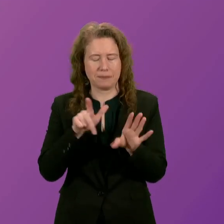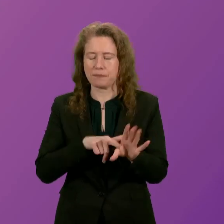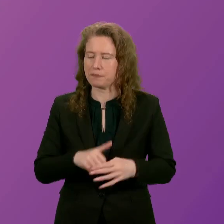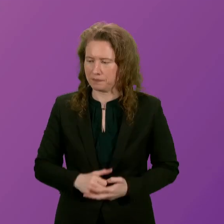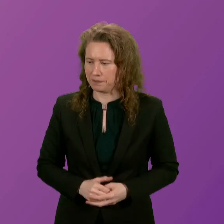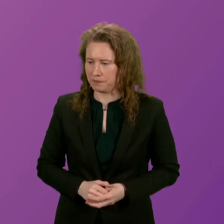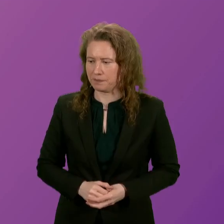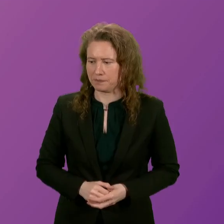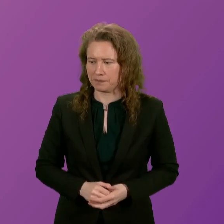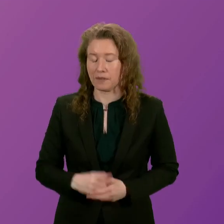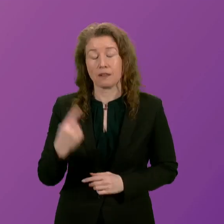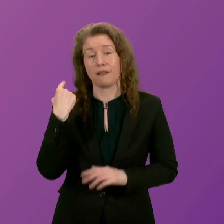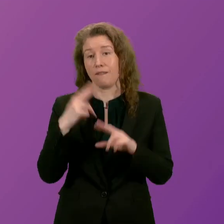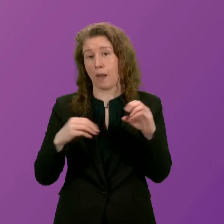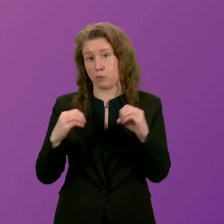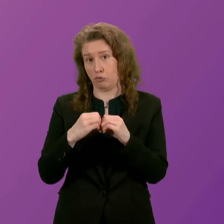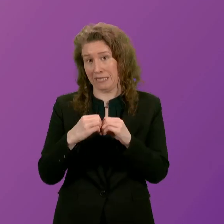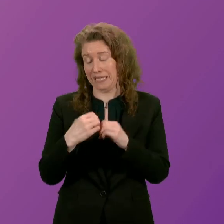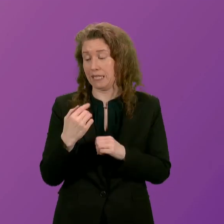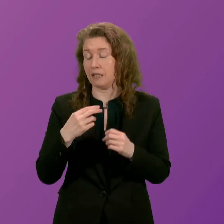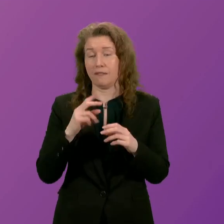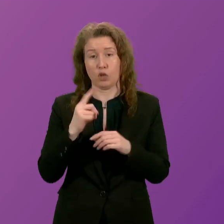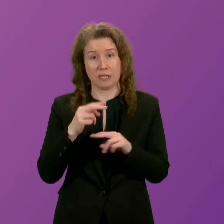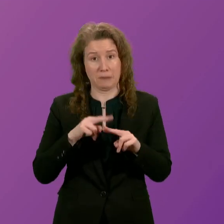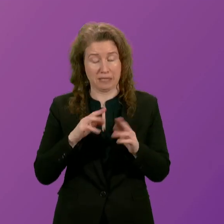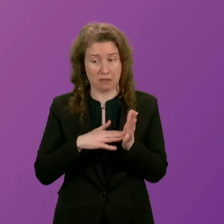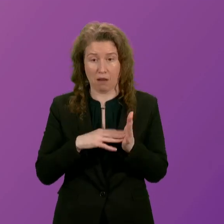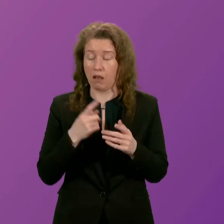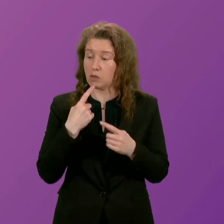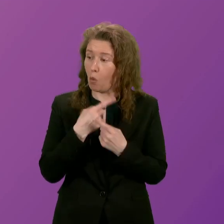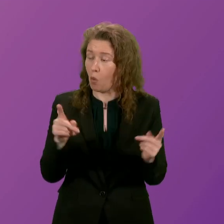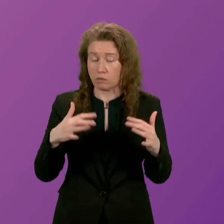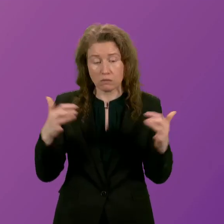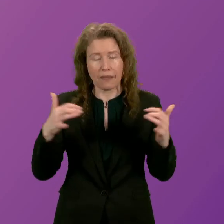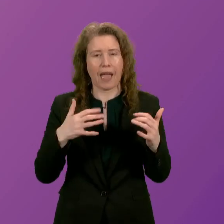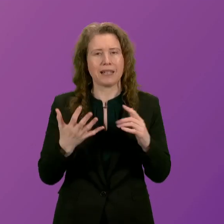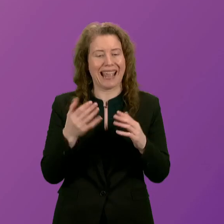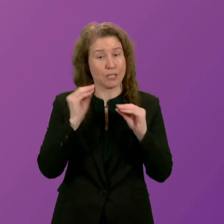In February, the First Minister told the chamber that the overall attainment gap had reduced by 60 per cent, but, today,